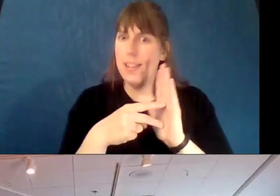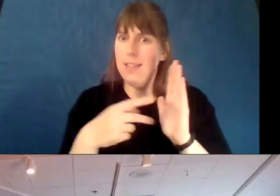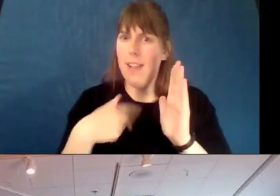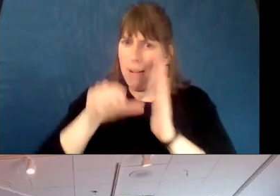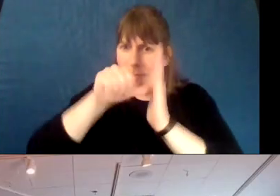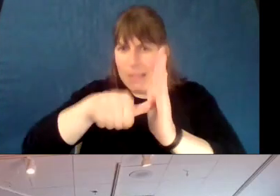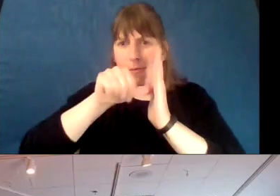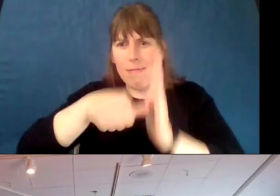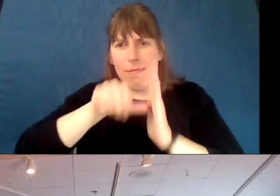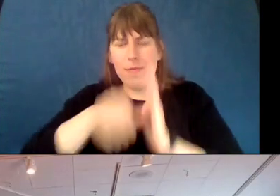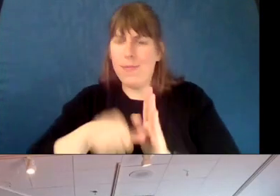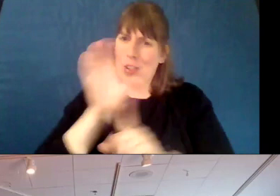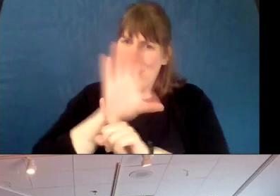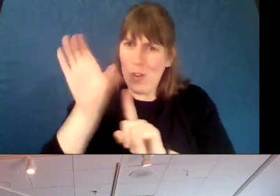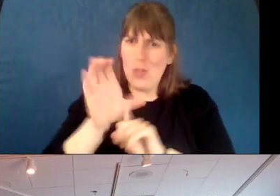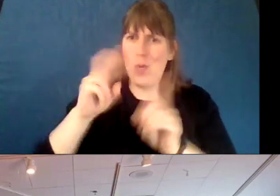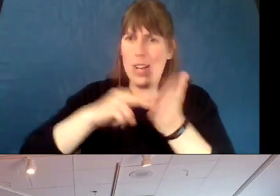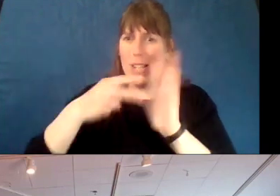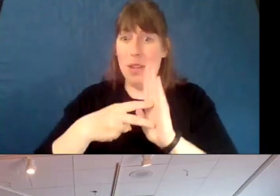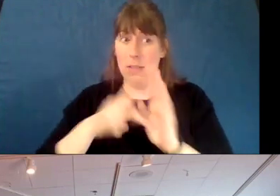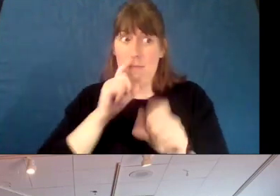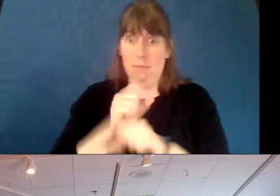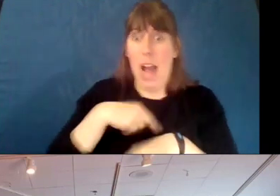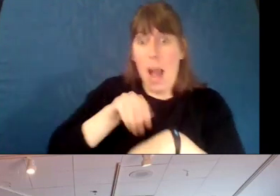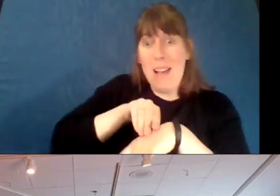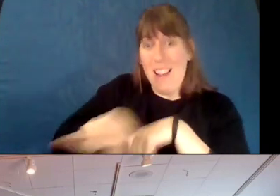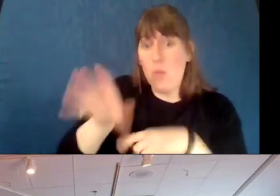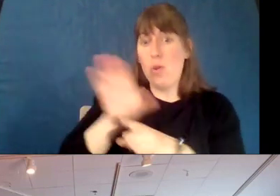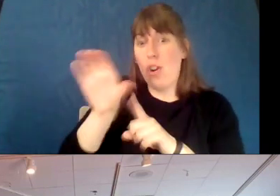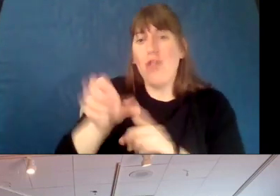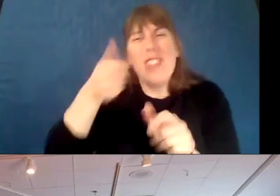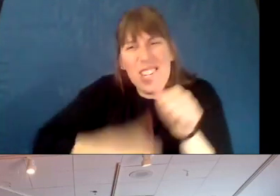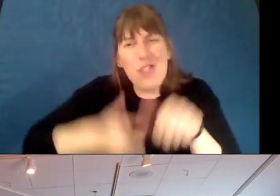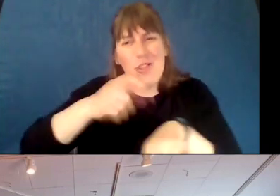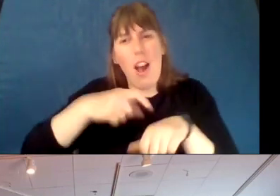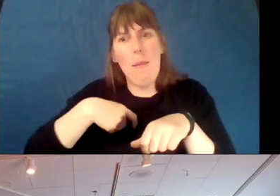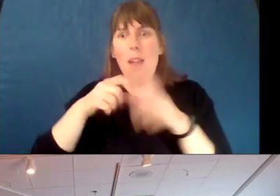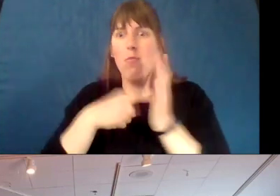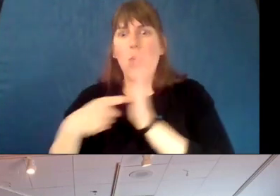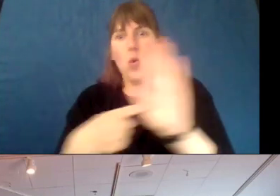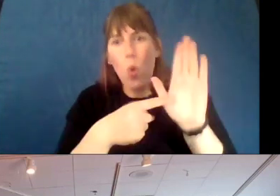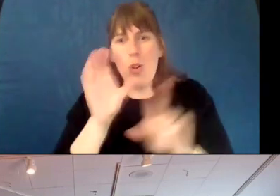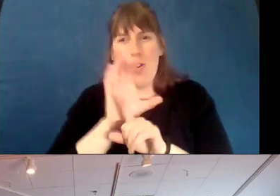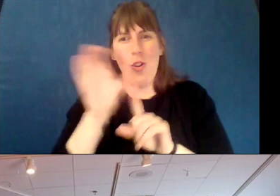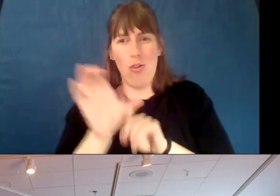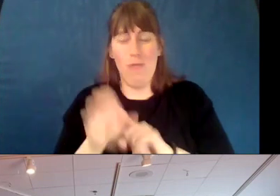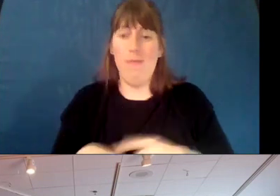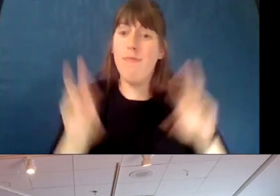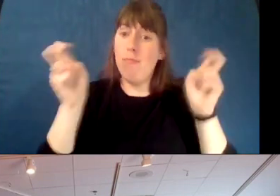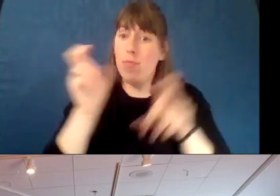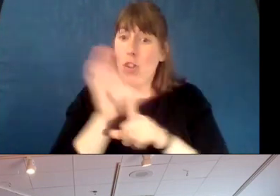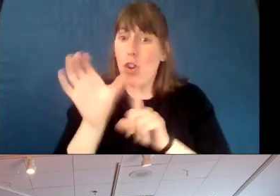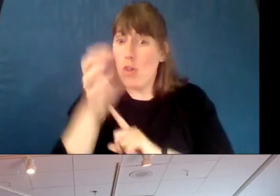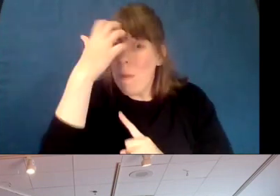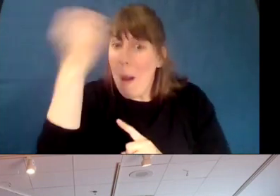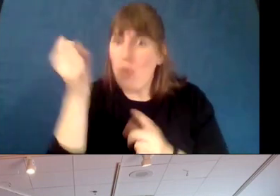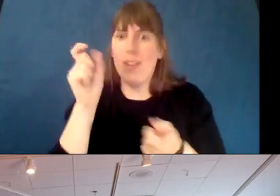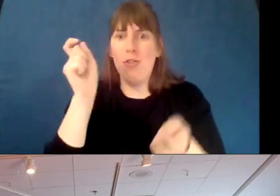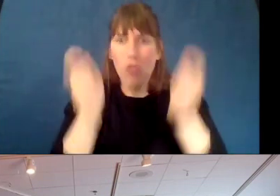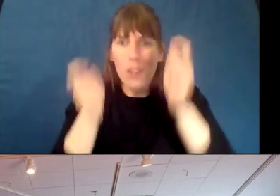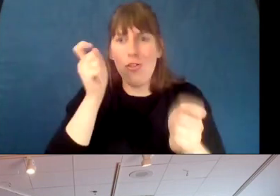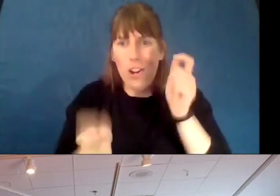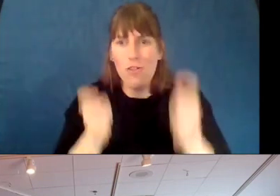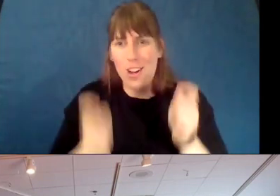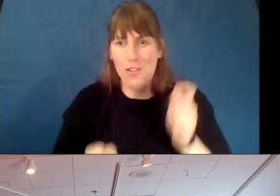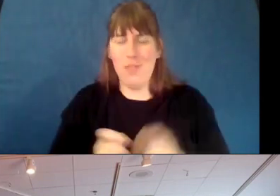is and therefore, changing the cultural memory and the cultural performance of that ritual.